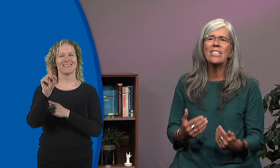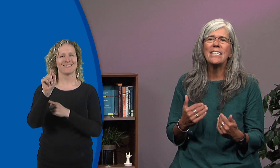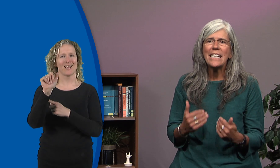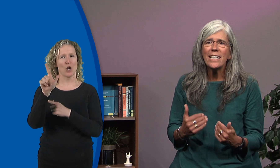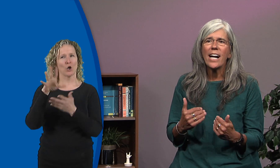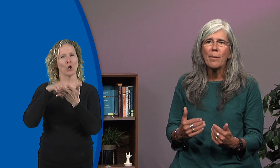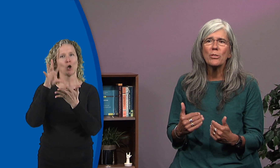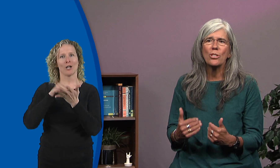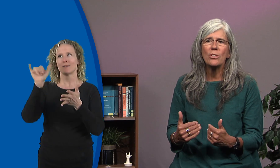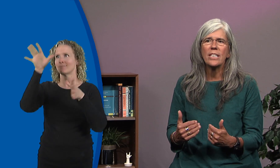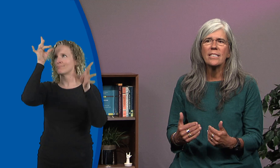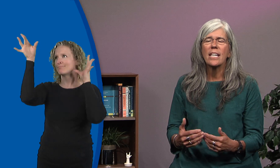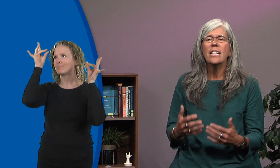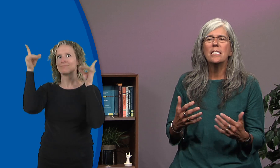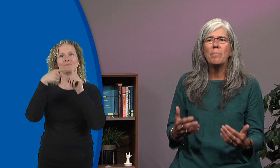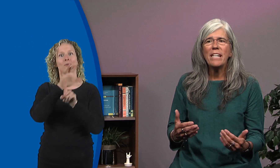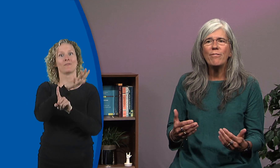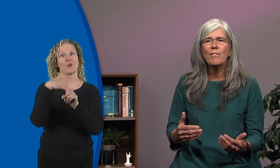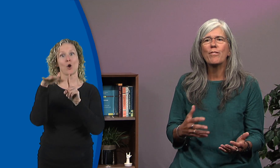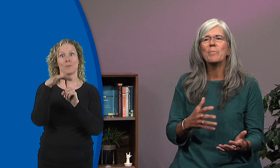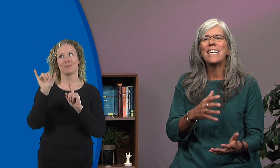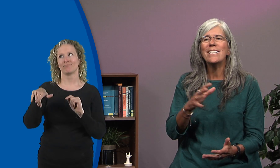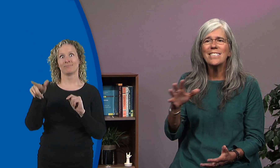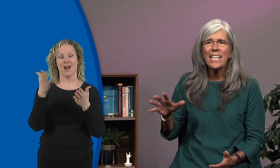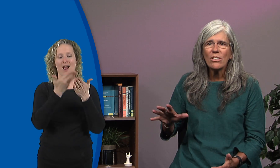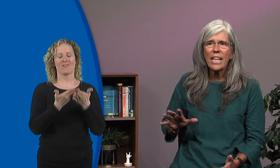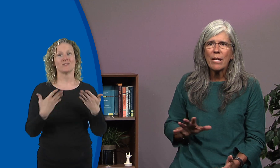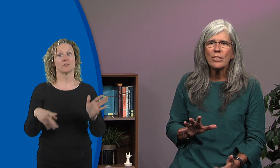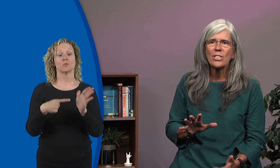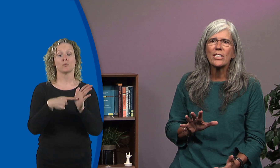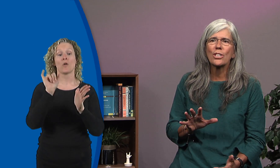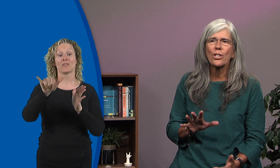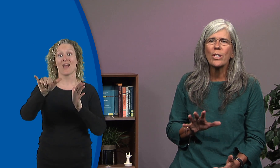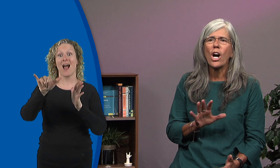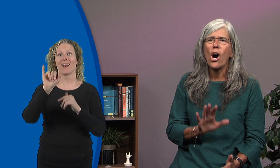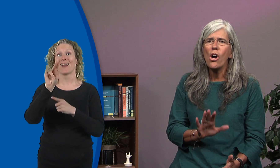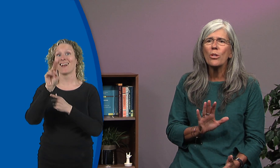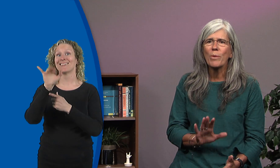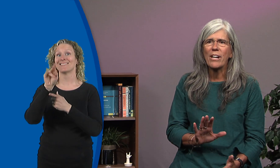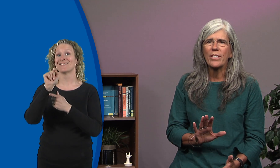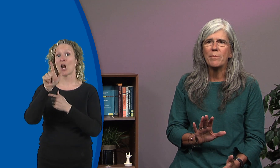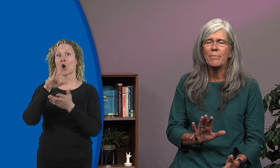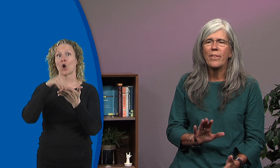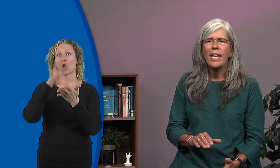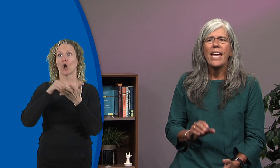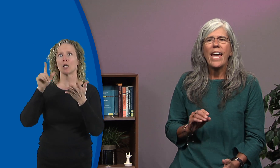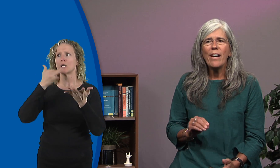the needed opportunities to benefit from the incidental language that's occurring all around them.